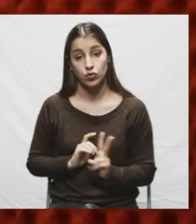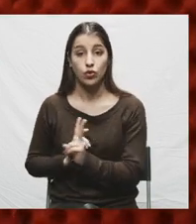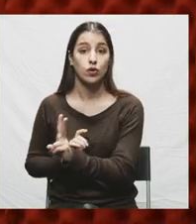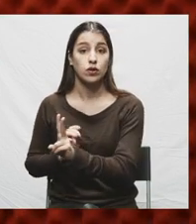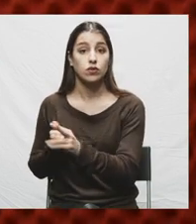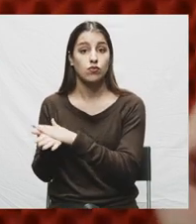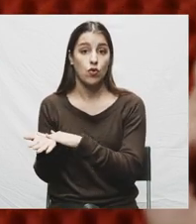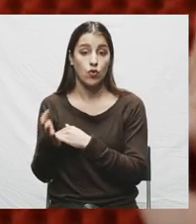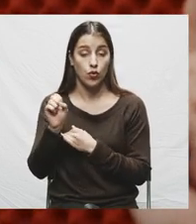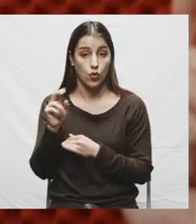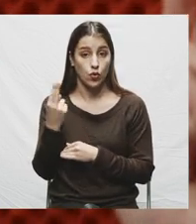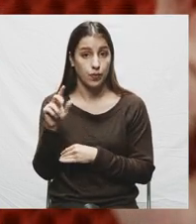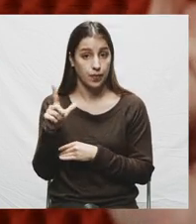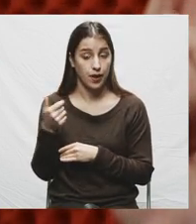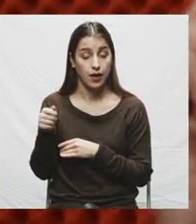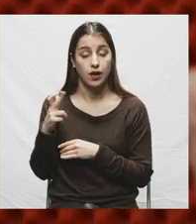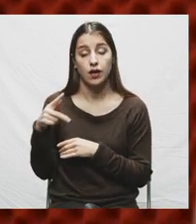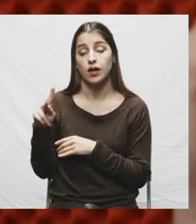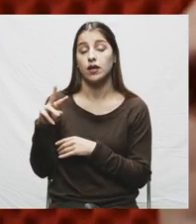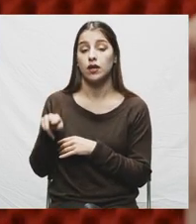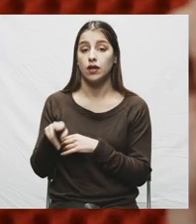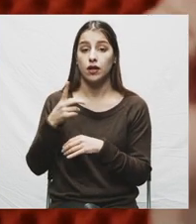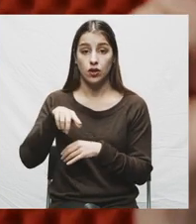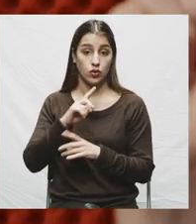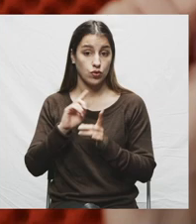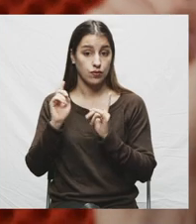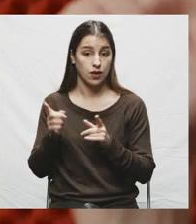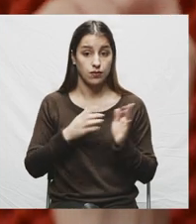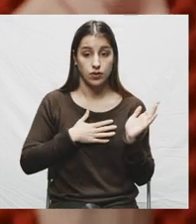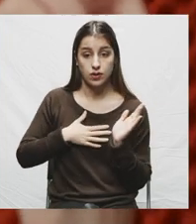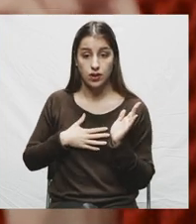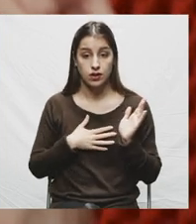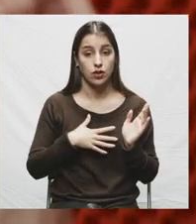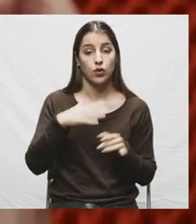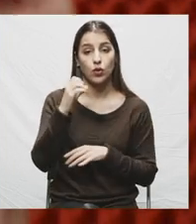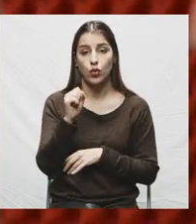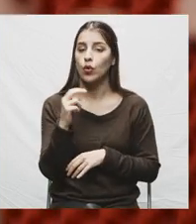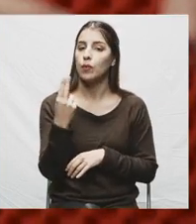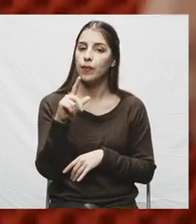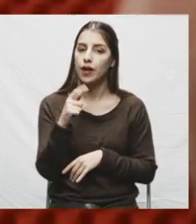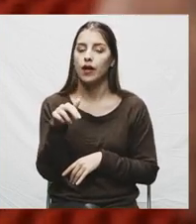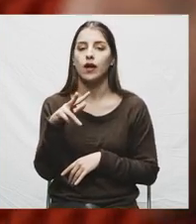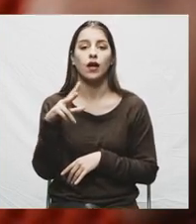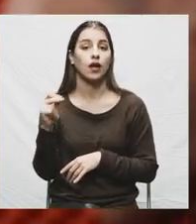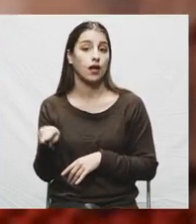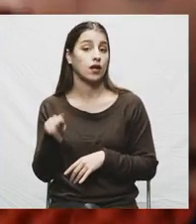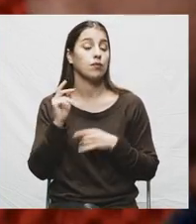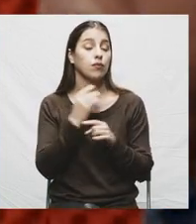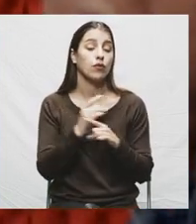because meanwhile, I had started to watch shows, and we enjoyed more... I have to confess, of Gulbenkian, because it was more contemporary